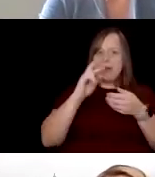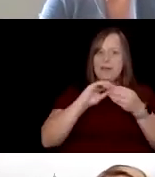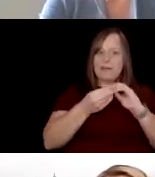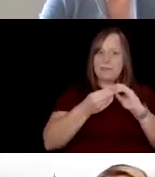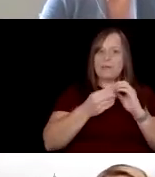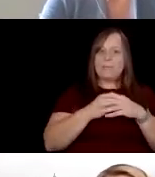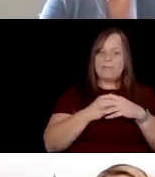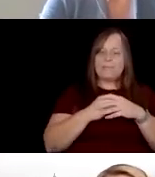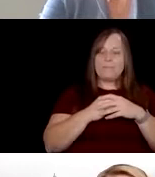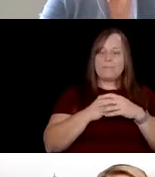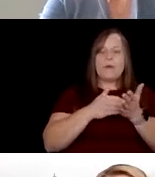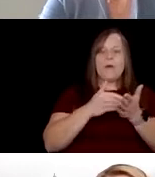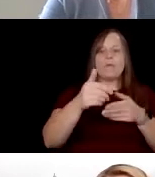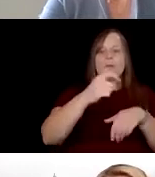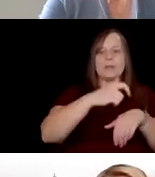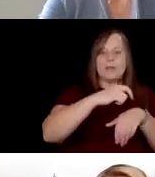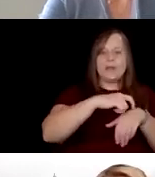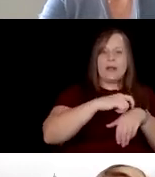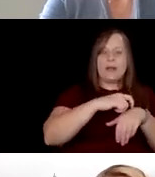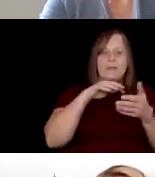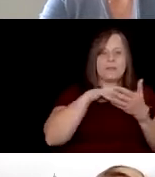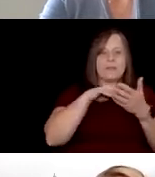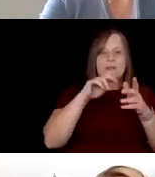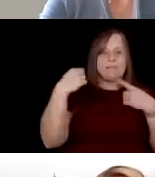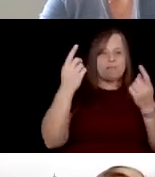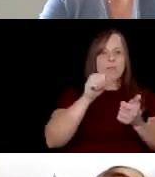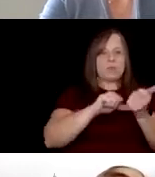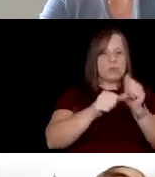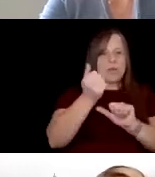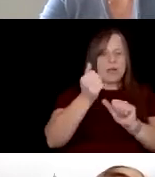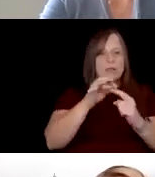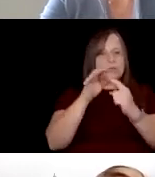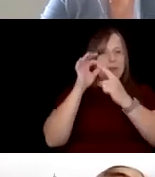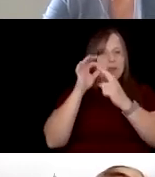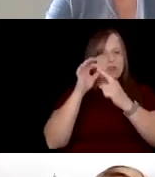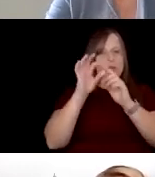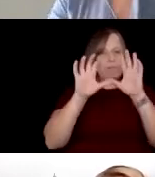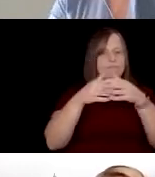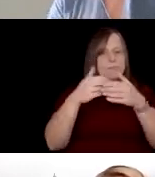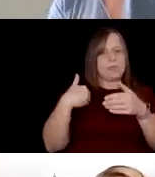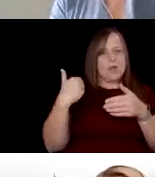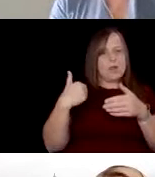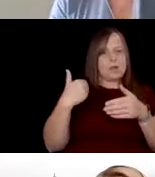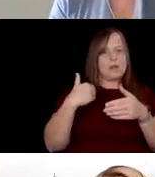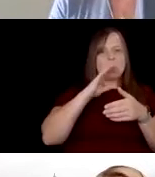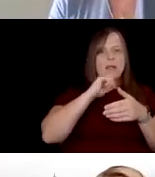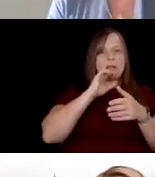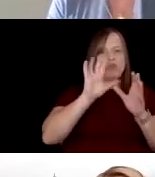And oftentimes, they've done studies on this, these suicides, especially amongst the youngest age category of veterans,